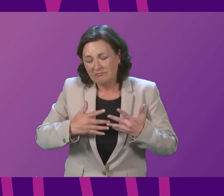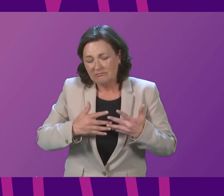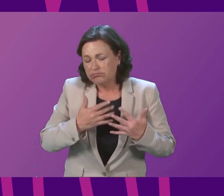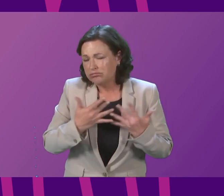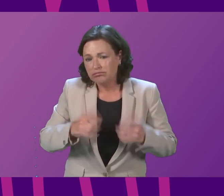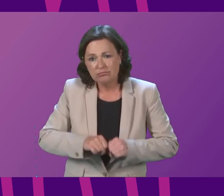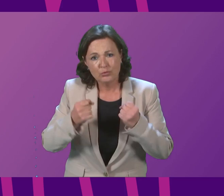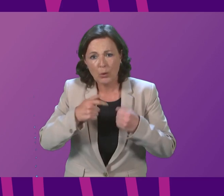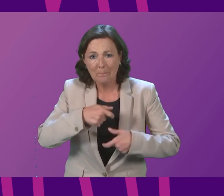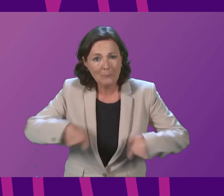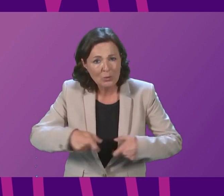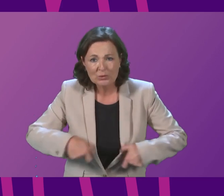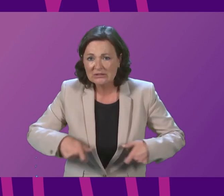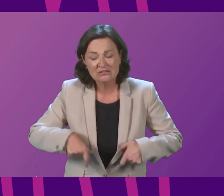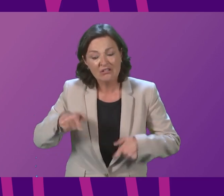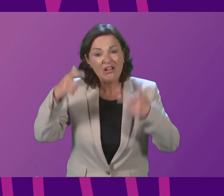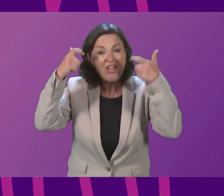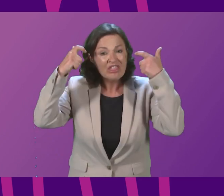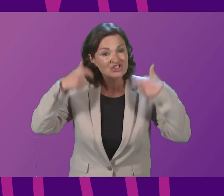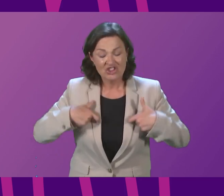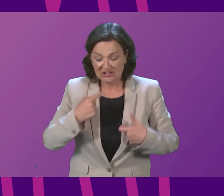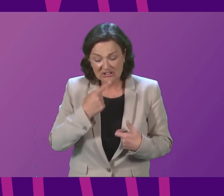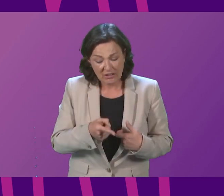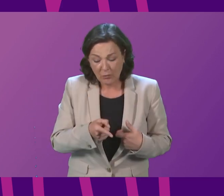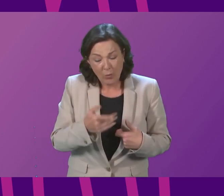a judge said could only have been inflicted by his parents.